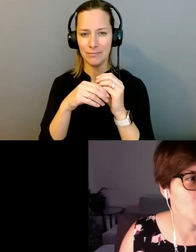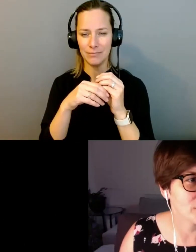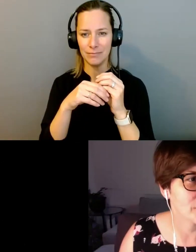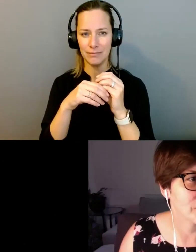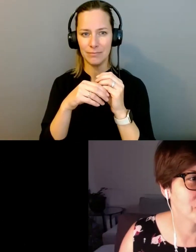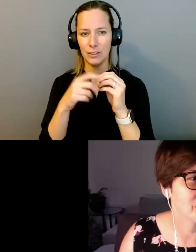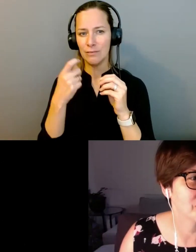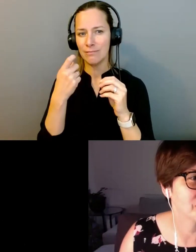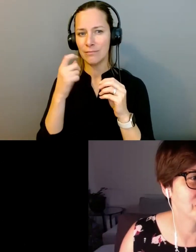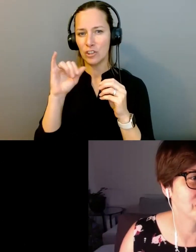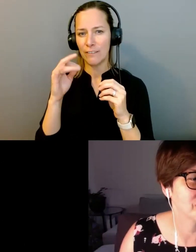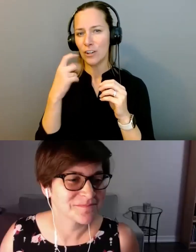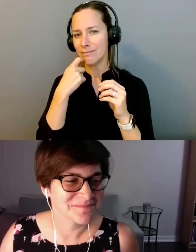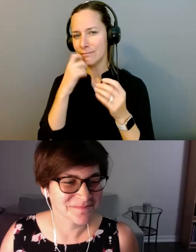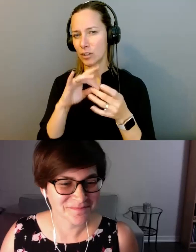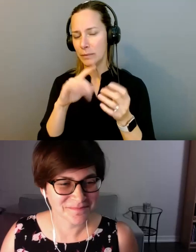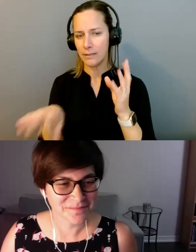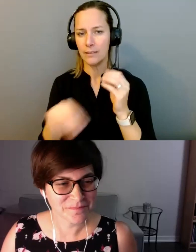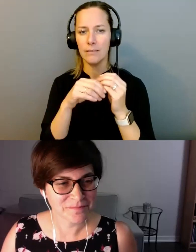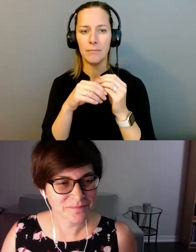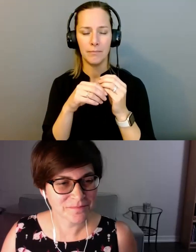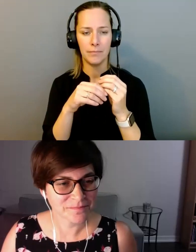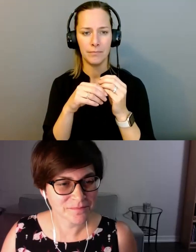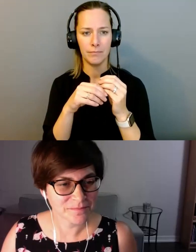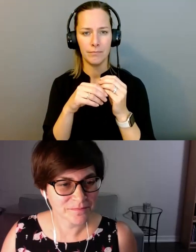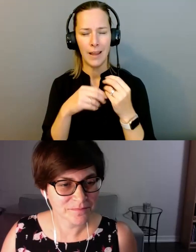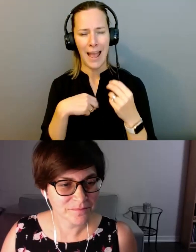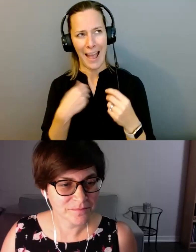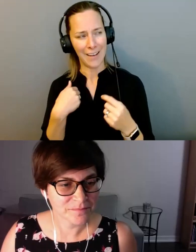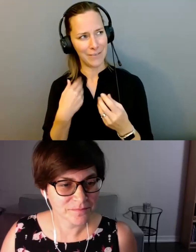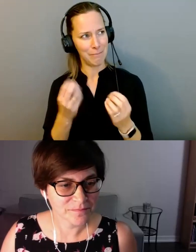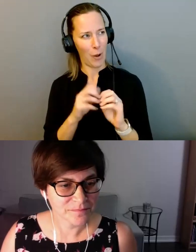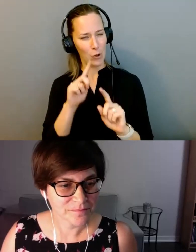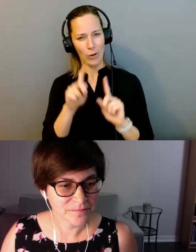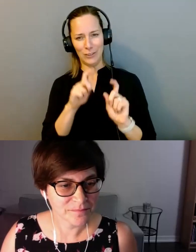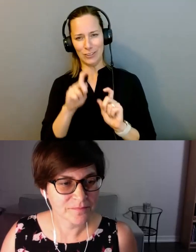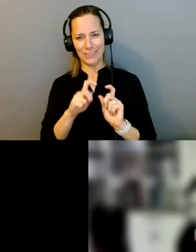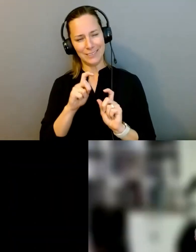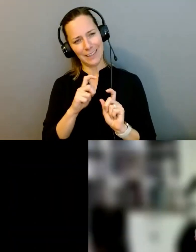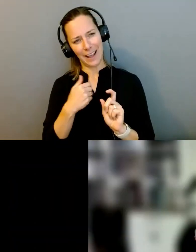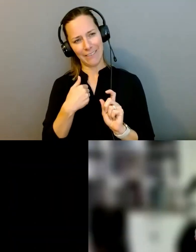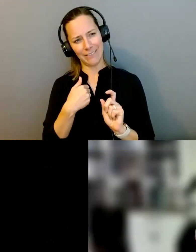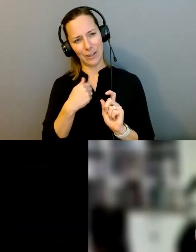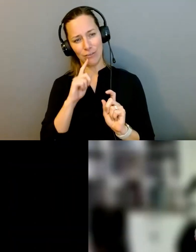what Jennifer said, and I'm actually left with more questions than answers, to be quite honest